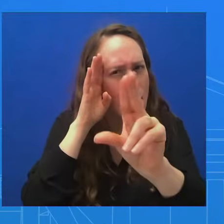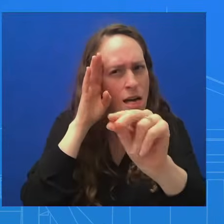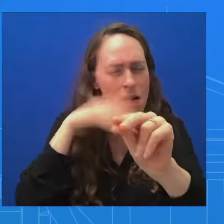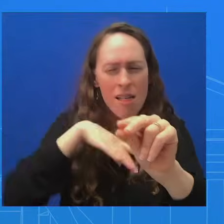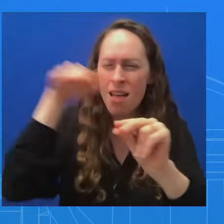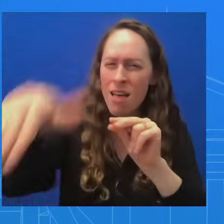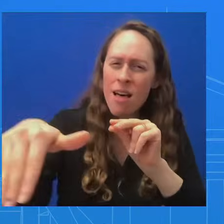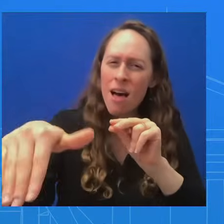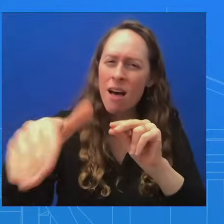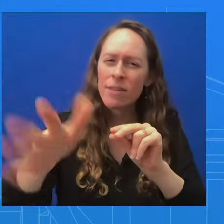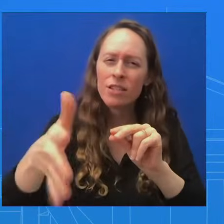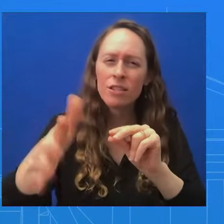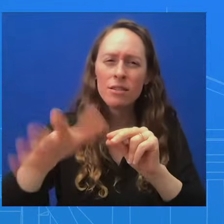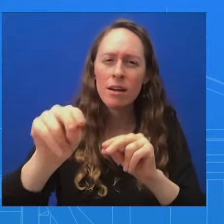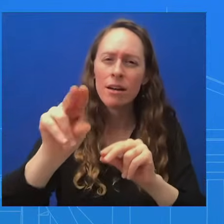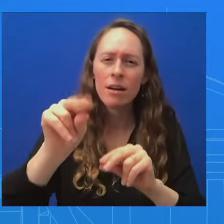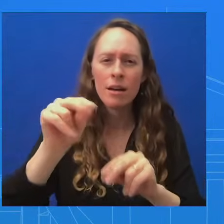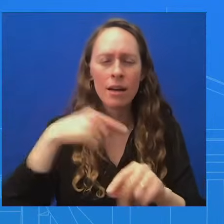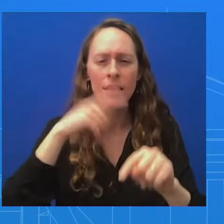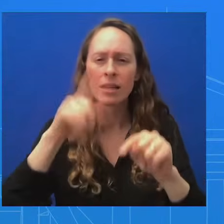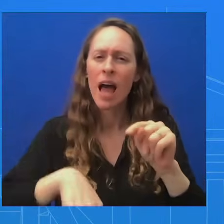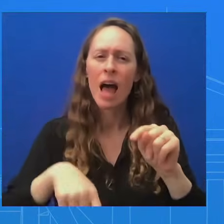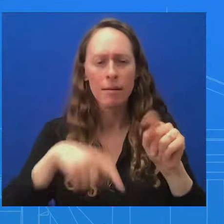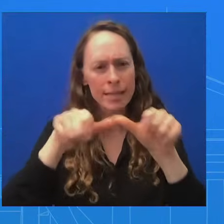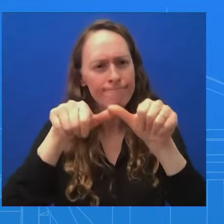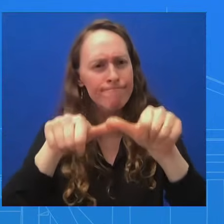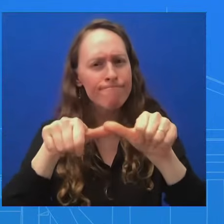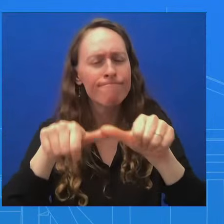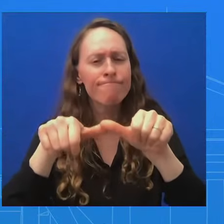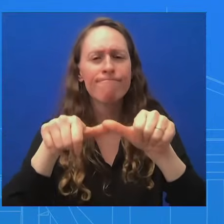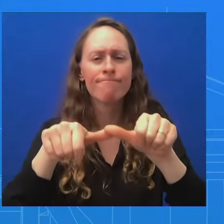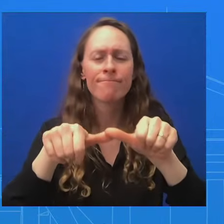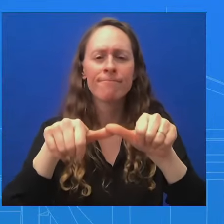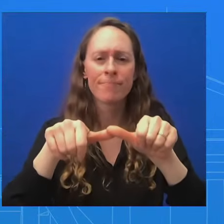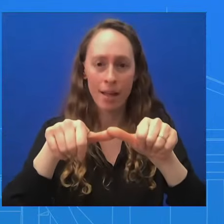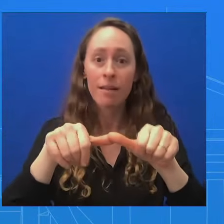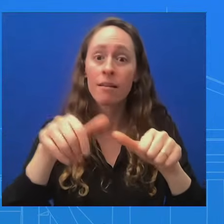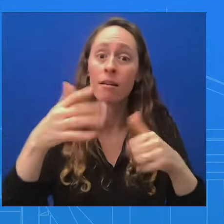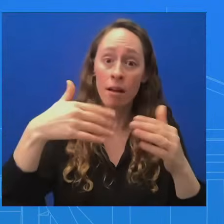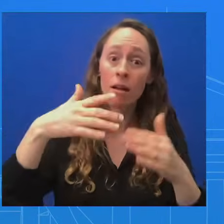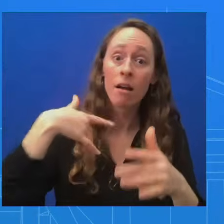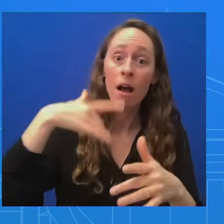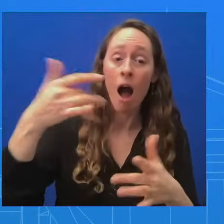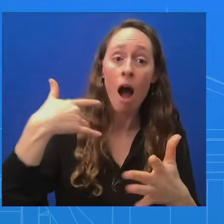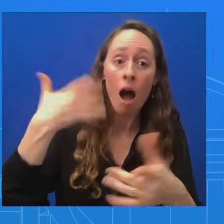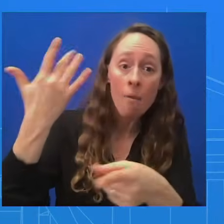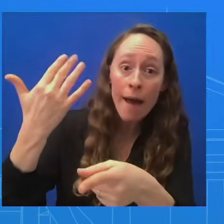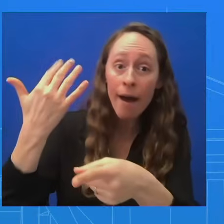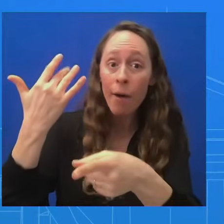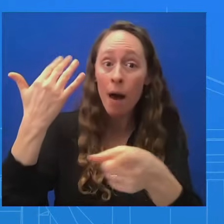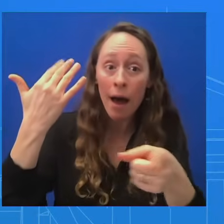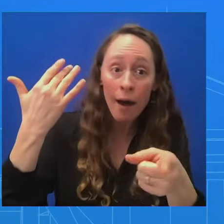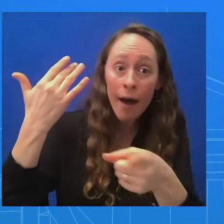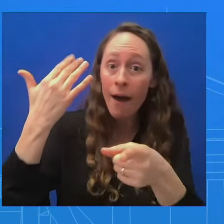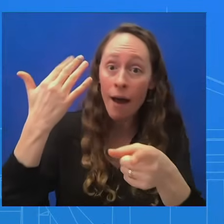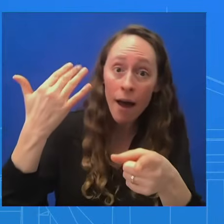and wait for them to come to a different approach. They need to stop the attacks. If they don't, we'll continue to defend ourselves